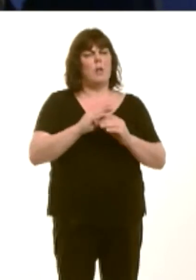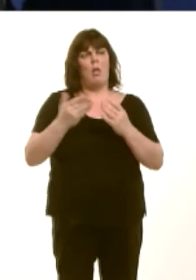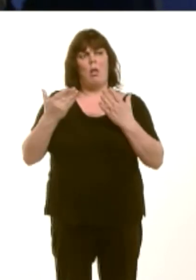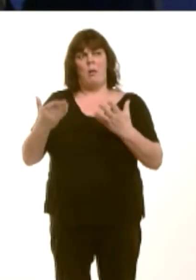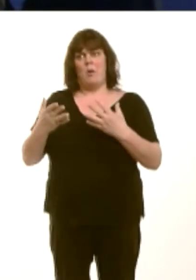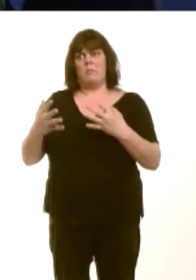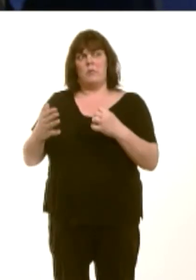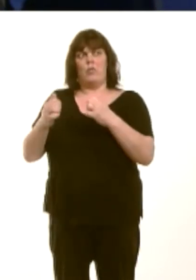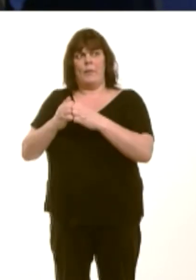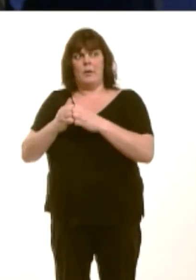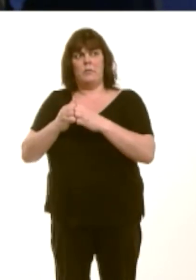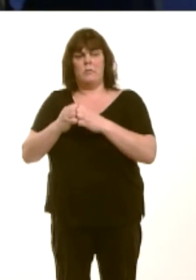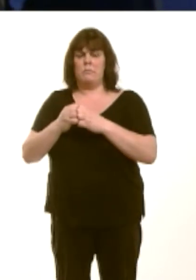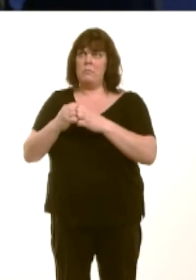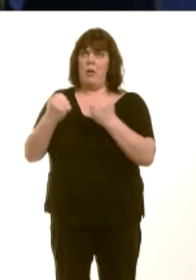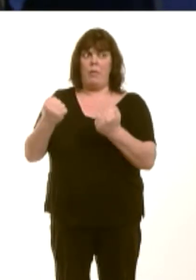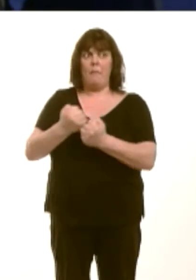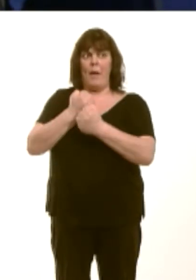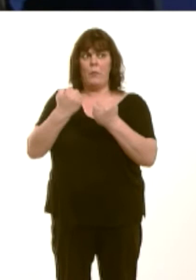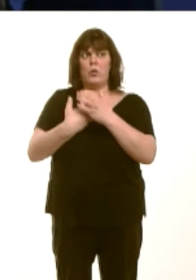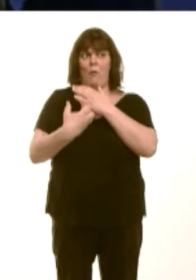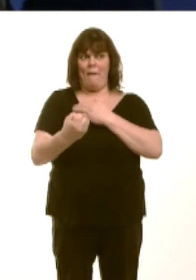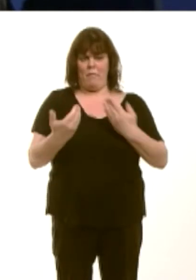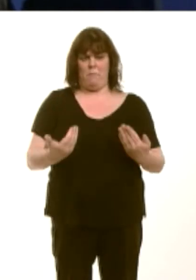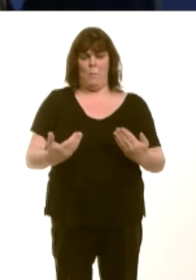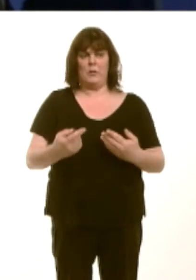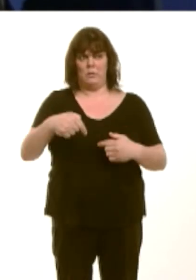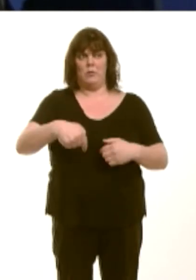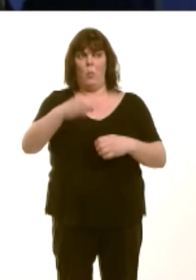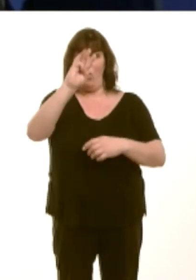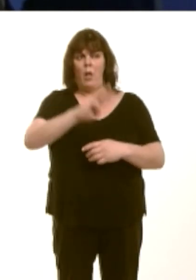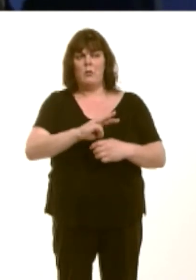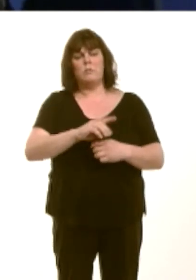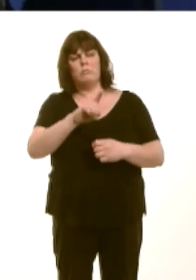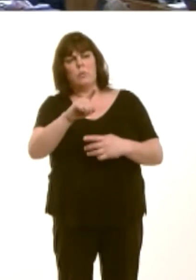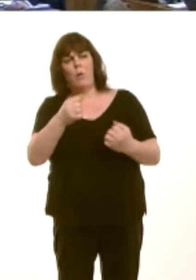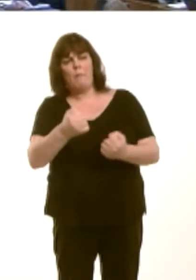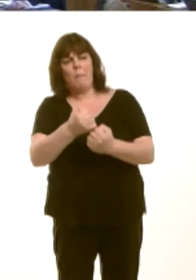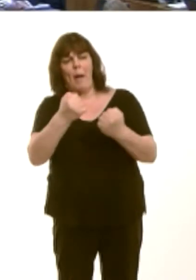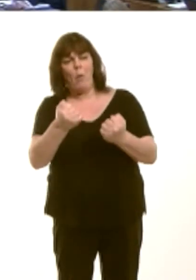that your Government has at presentóand confirm whether your Government has the powers to introduce a moratorium on fracking in Wales?